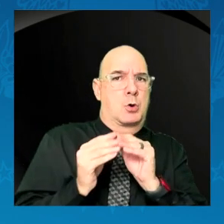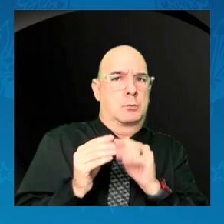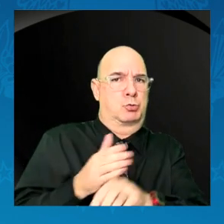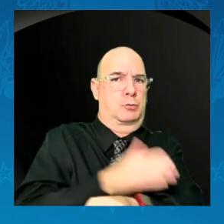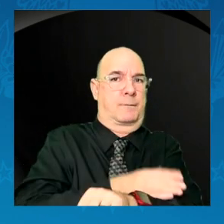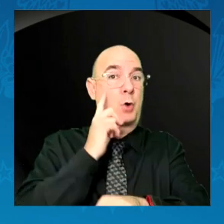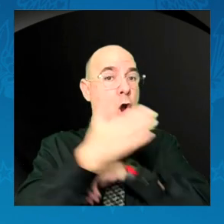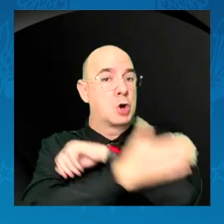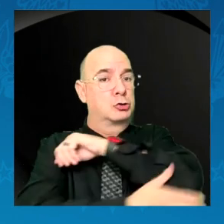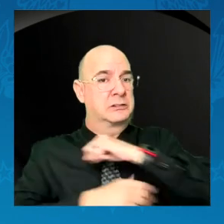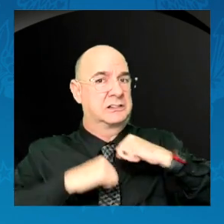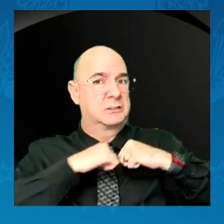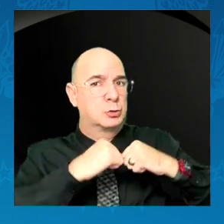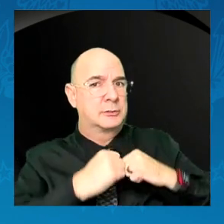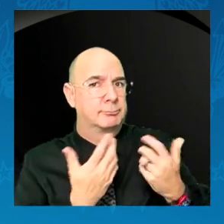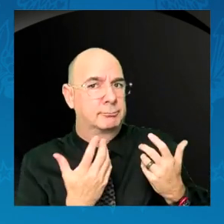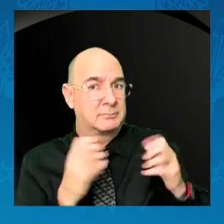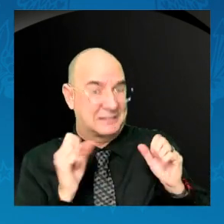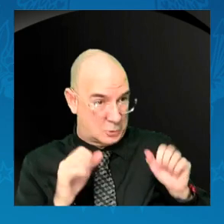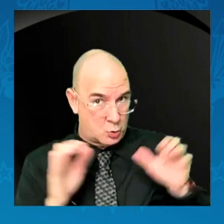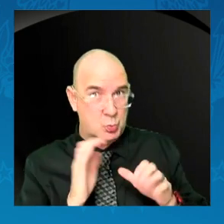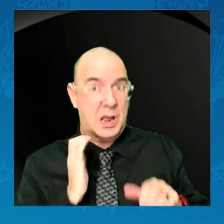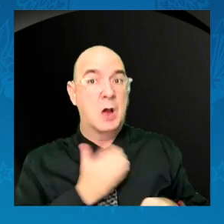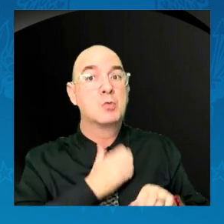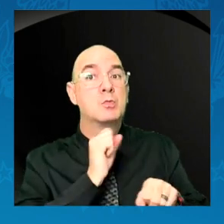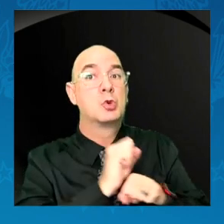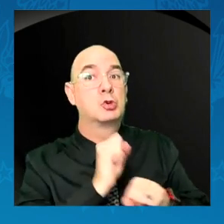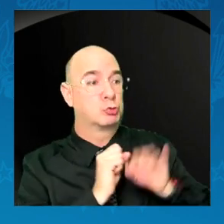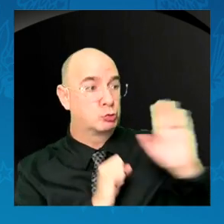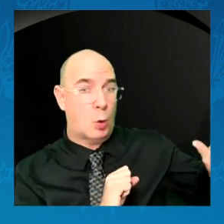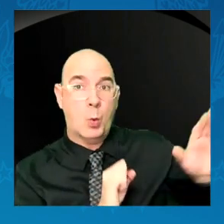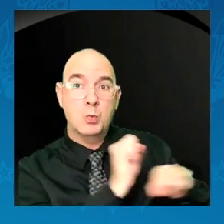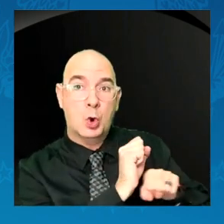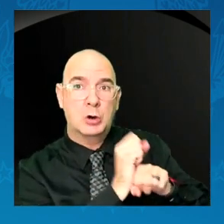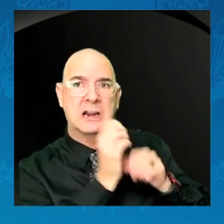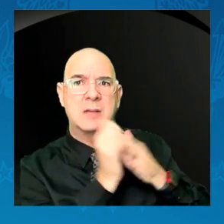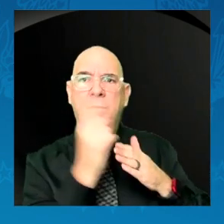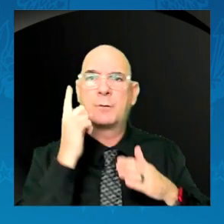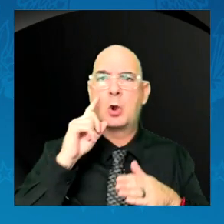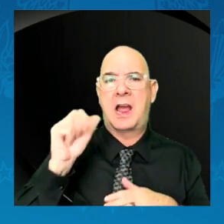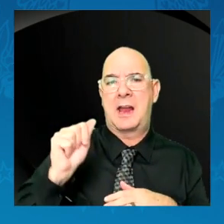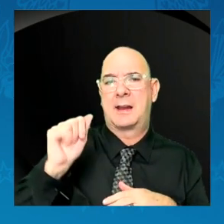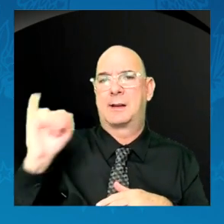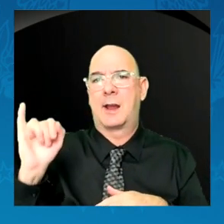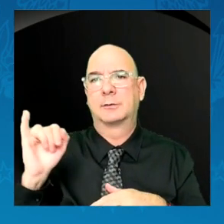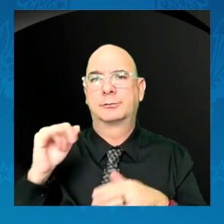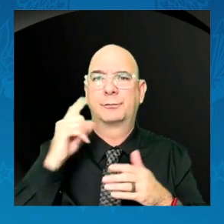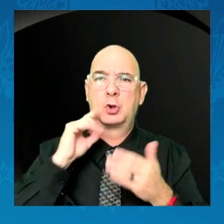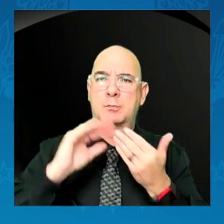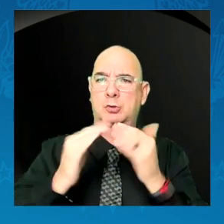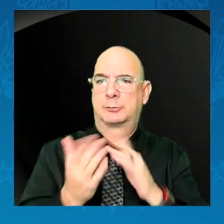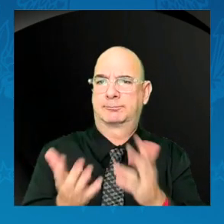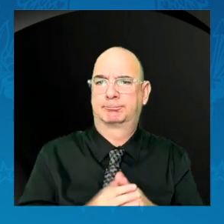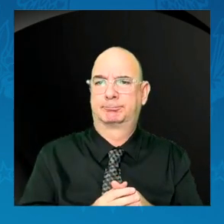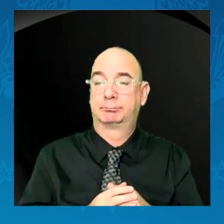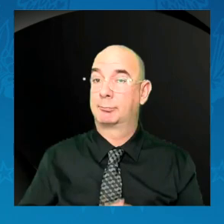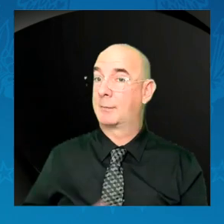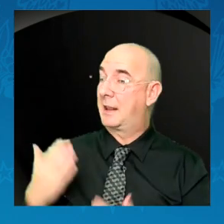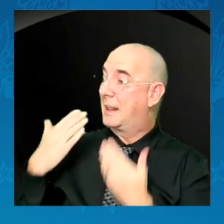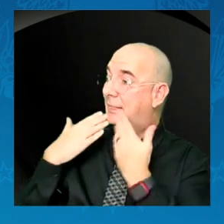that you do leading intelligence communities? Director Haines: Thank you so much, Madam Vice President. It's really an honor to be here